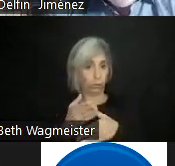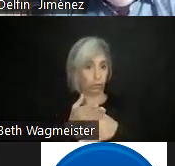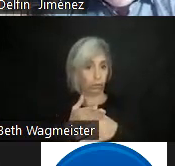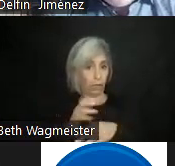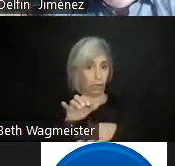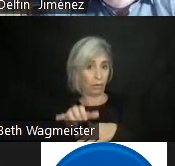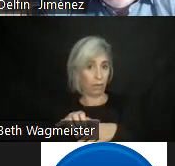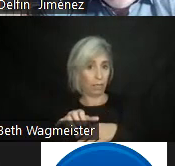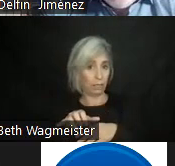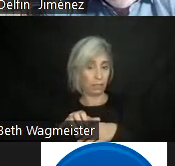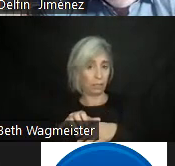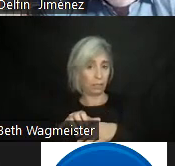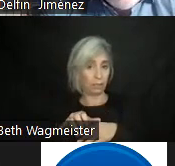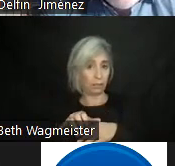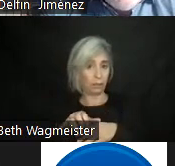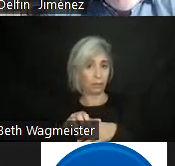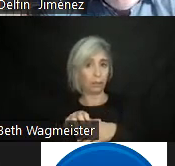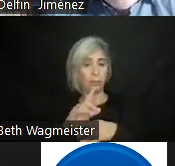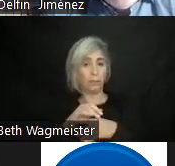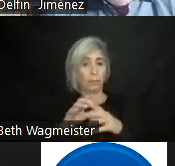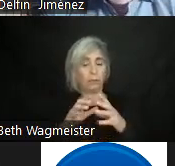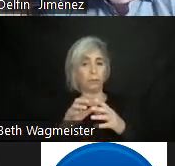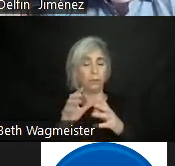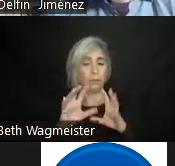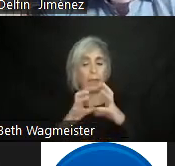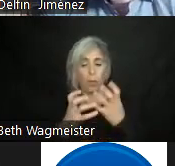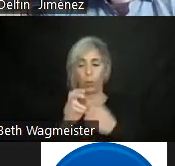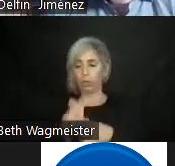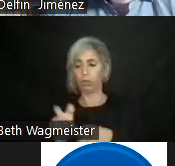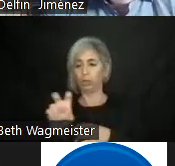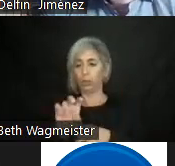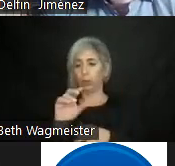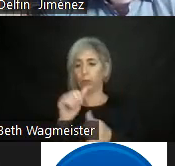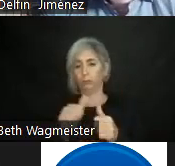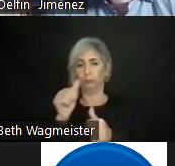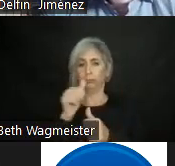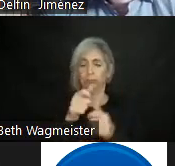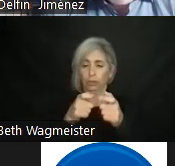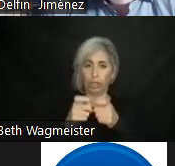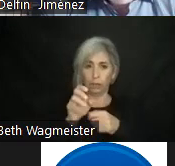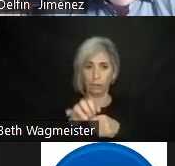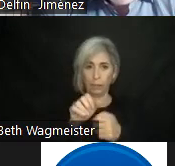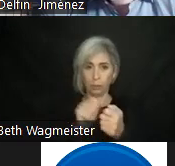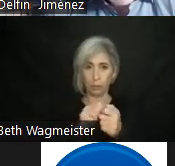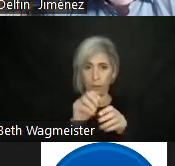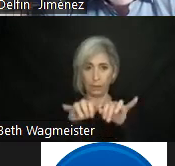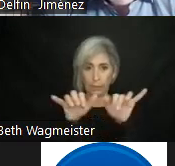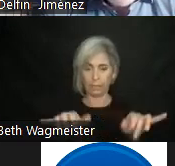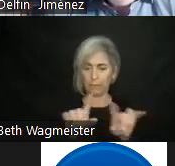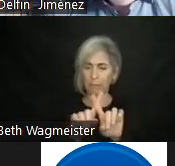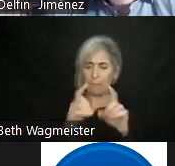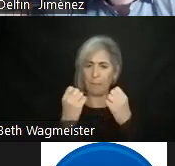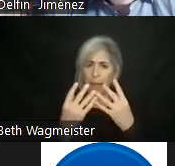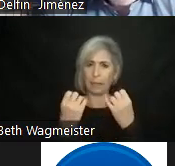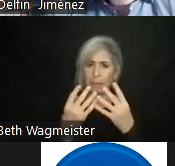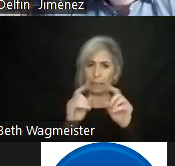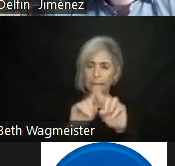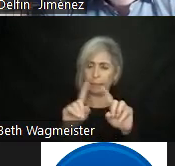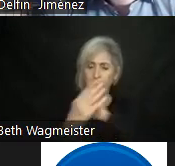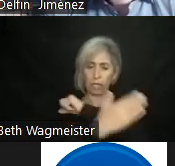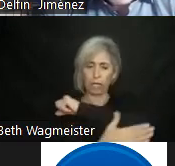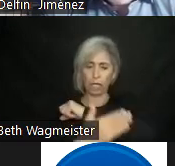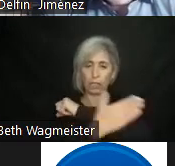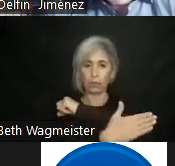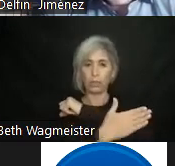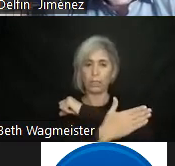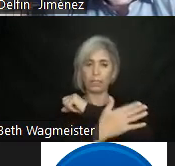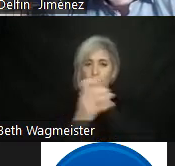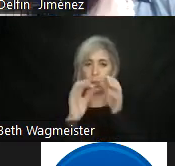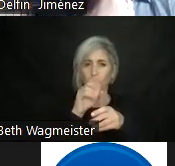this is interesting with participation of many, many, many countries in this standard. It